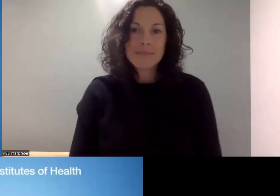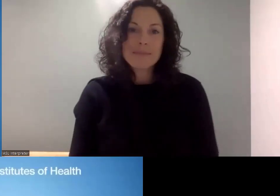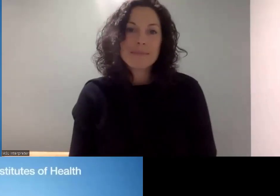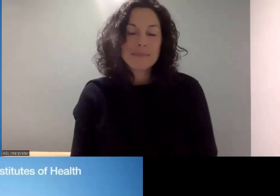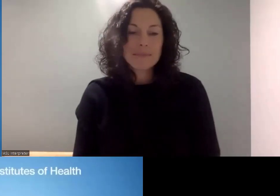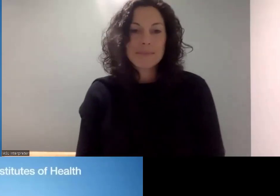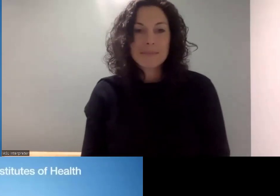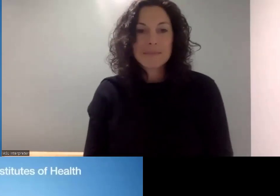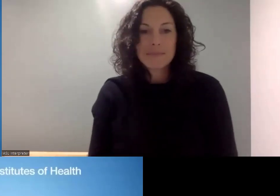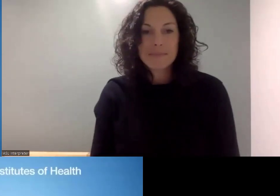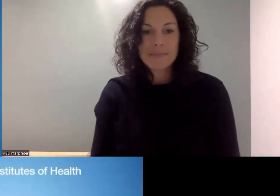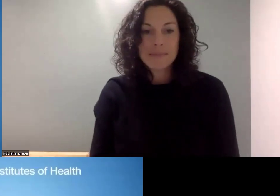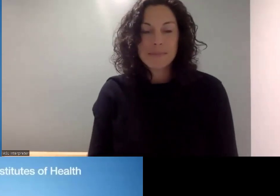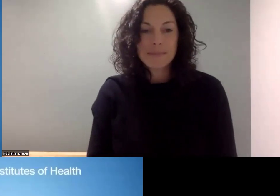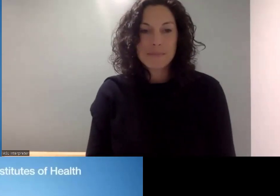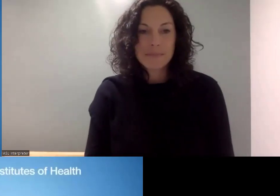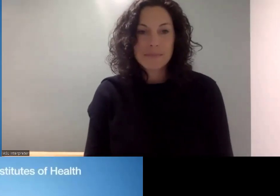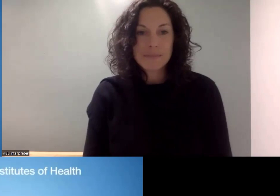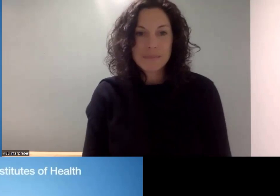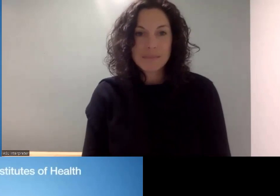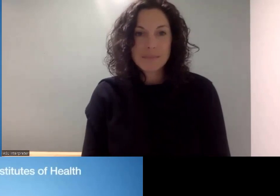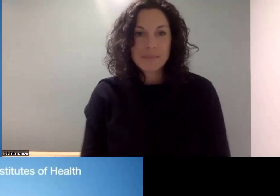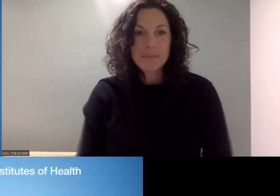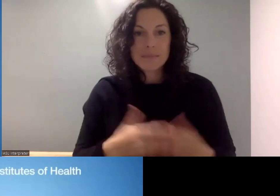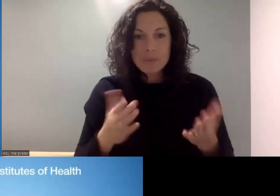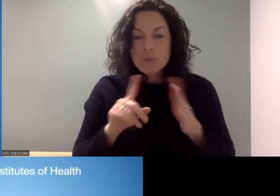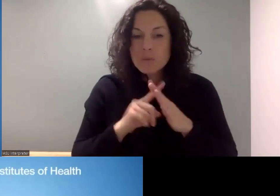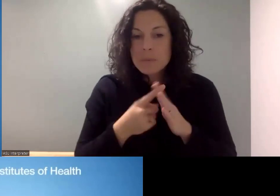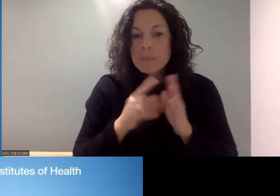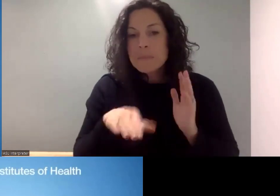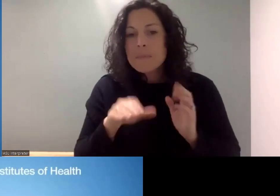To start off, can you please speak to ...